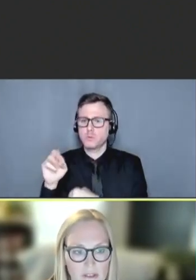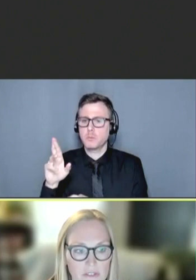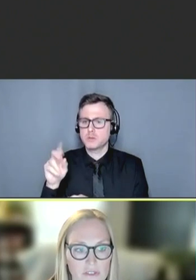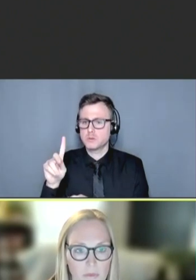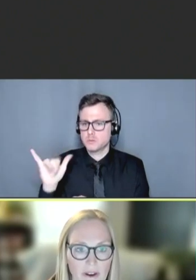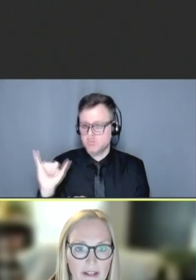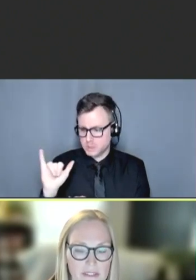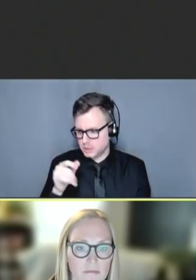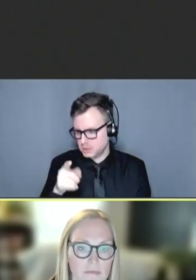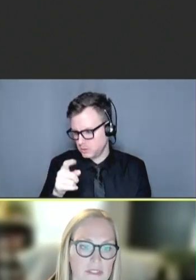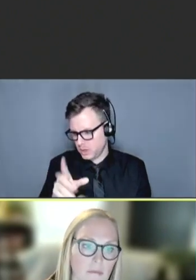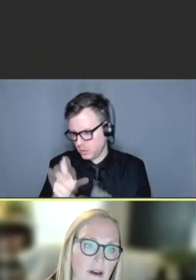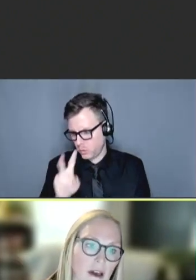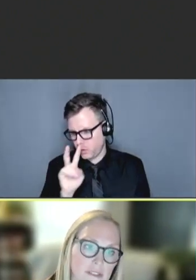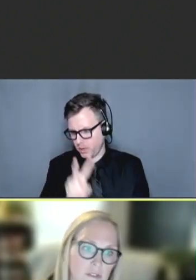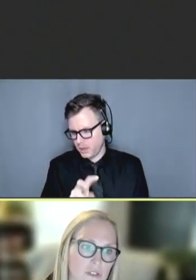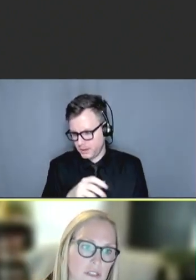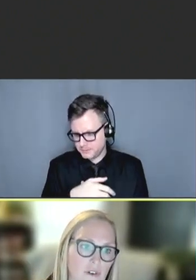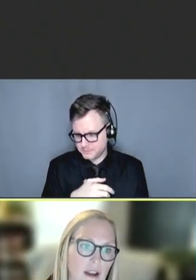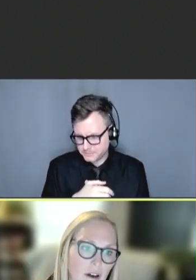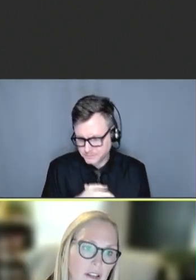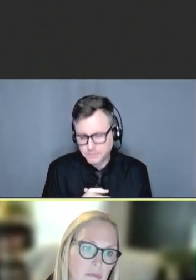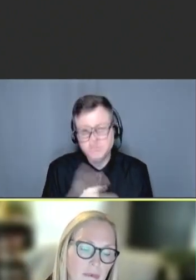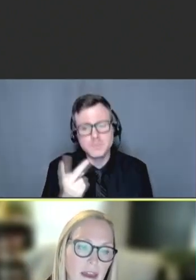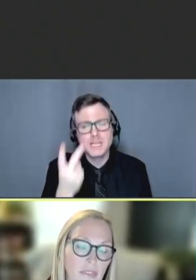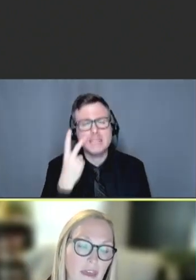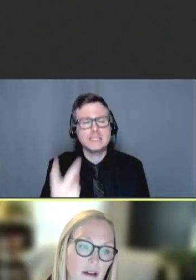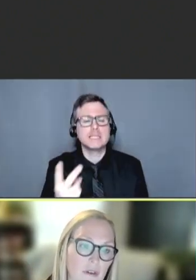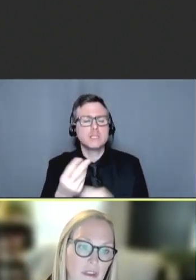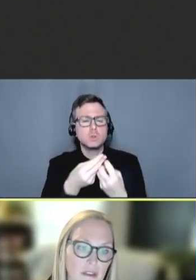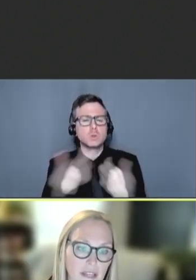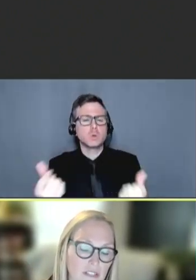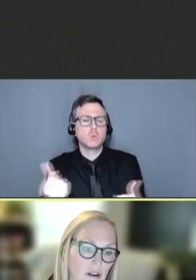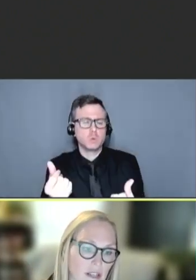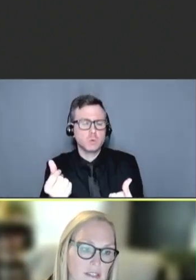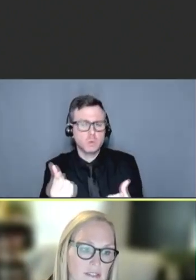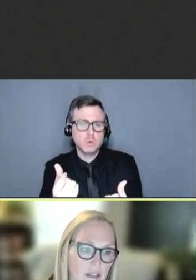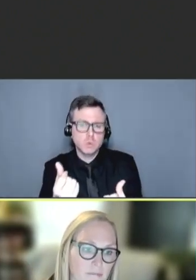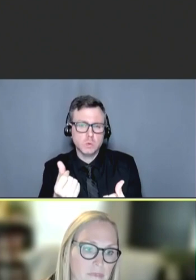also provides some solutions for how to implement that within an electronic system.